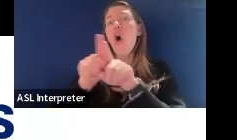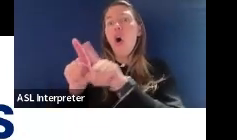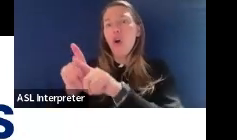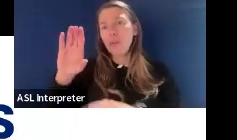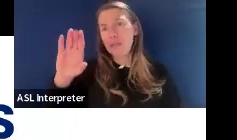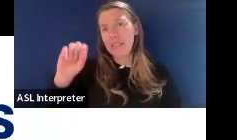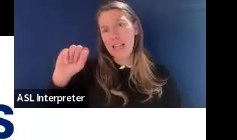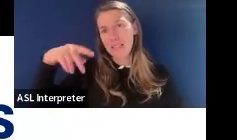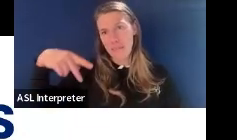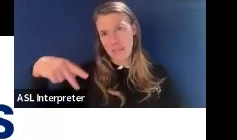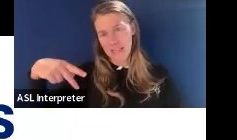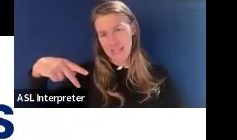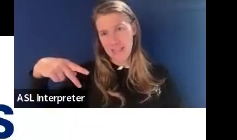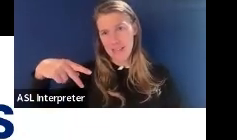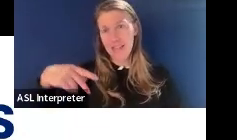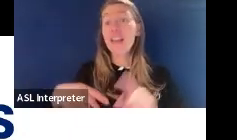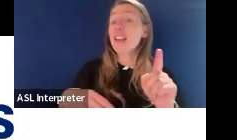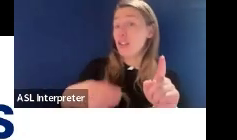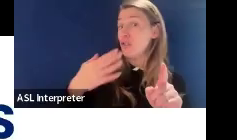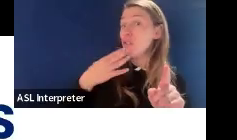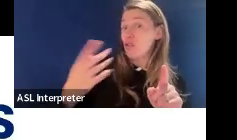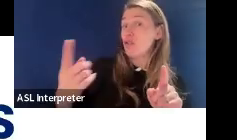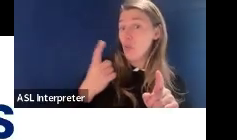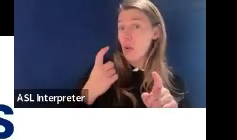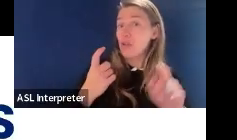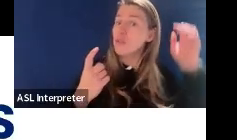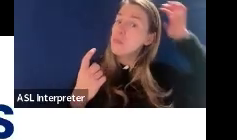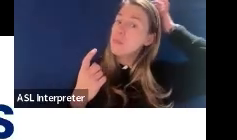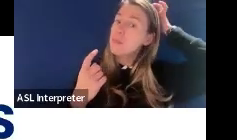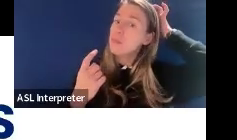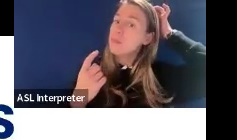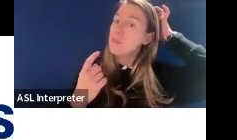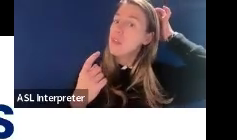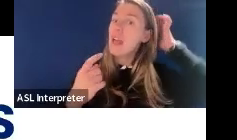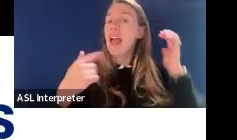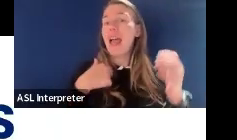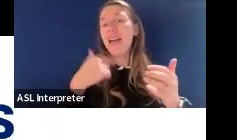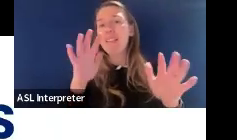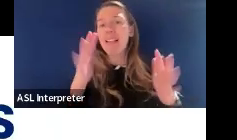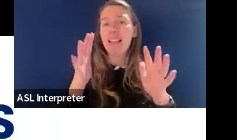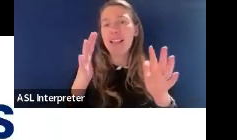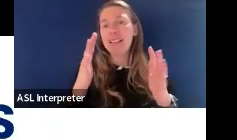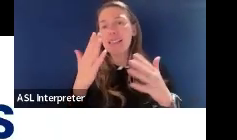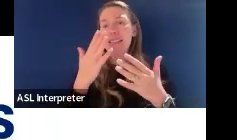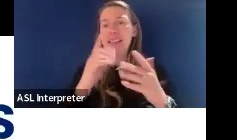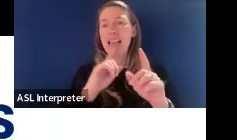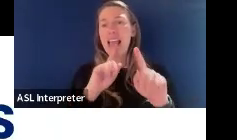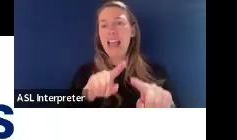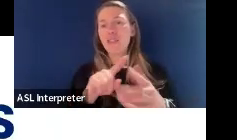CSPS. Yeah, that's a great question. So there are kind of a couple answers to that question.